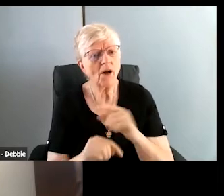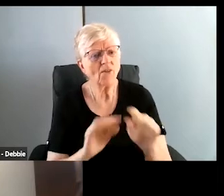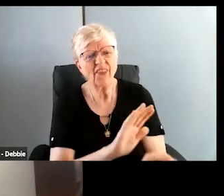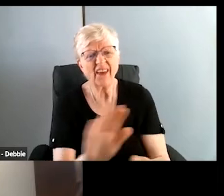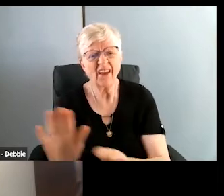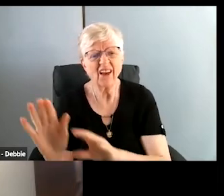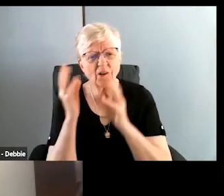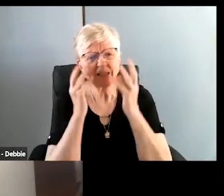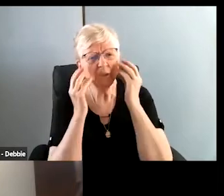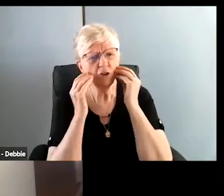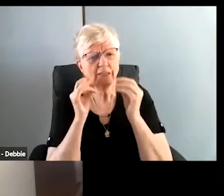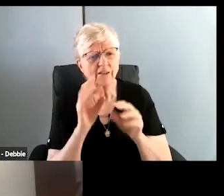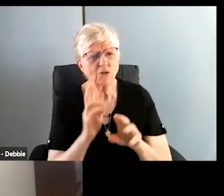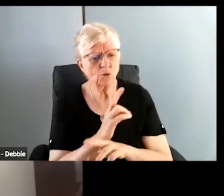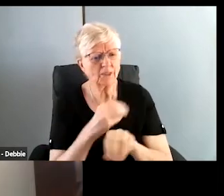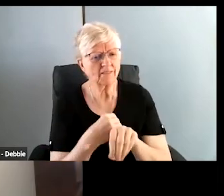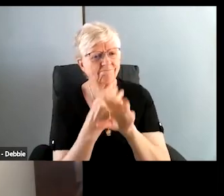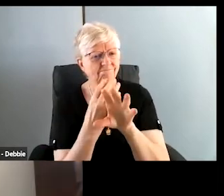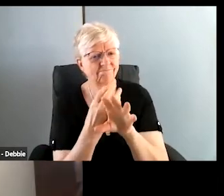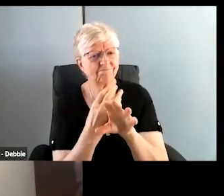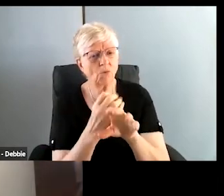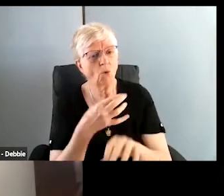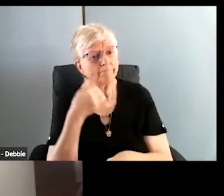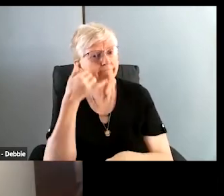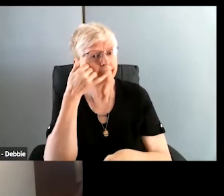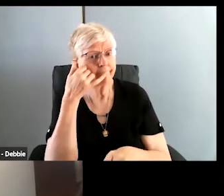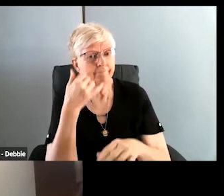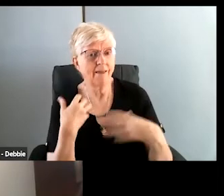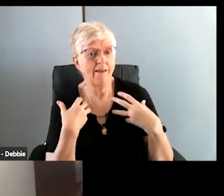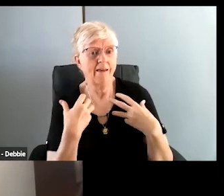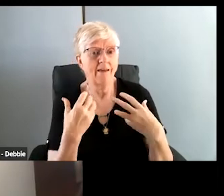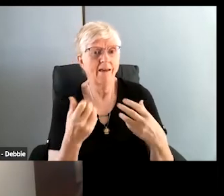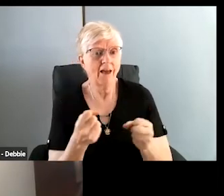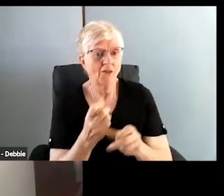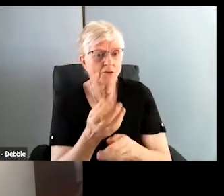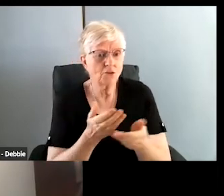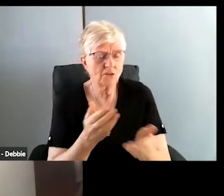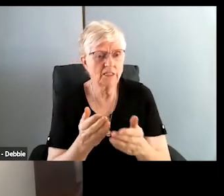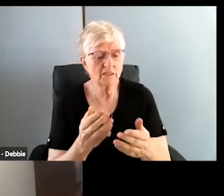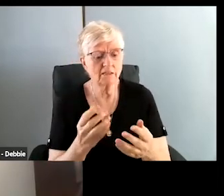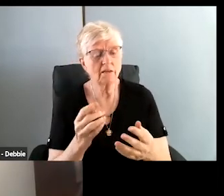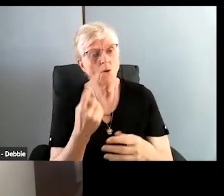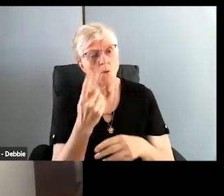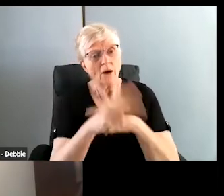USING REMOTE HEALTH SERVICES. NOW, ONE TYPE OF REMOTE HEALTH SERVICES NOW, ONE TYPE OF REMOTE HEALTH SERVICES THAT WAS WIDELY USED WAS REMOTE GENERAL MEDICAL CARE.